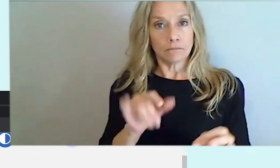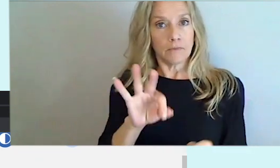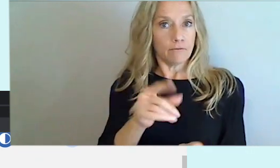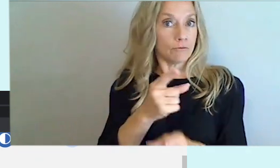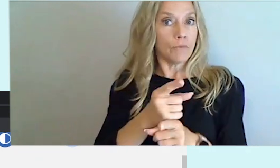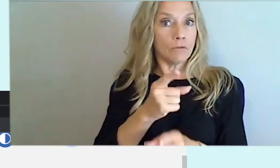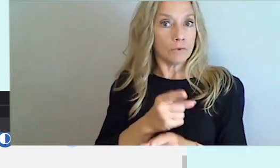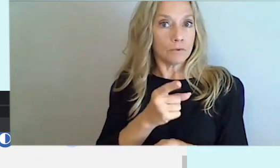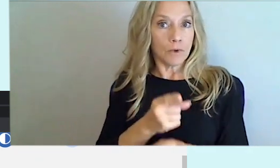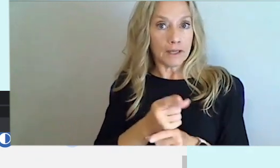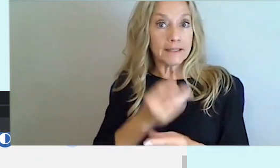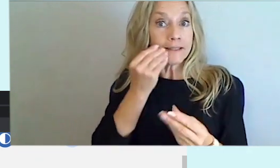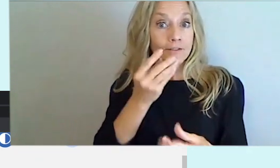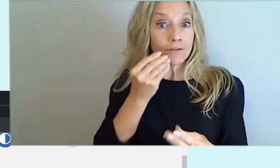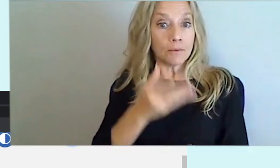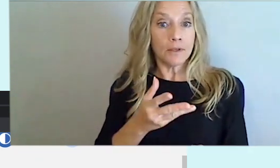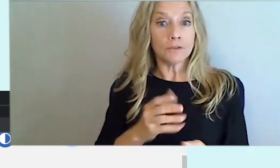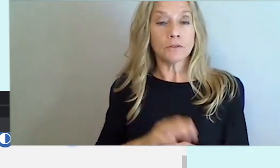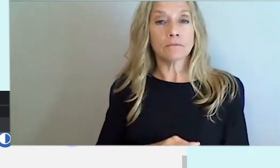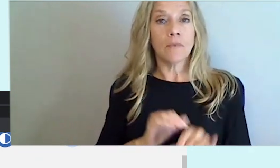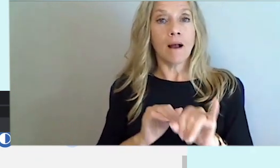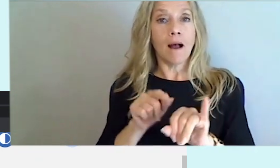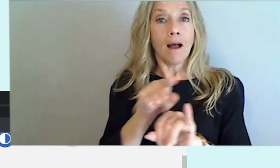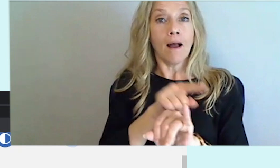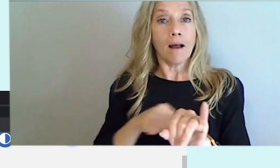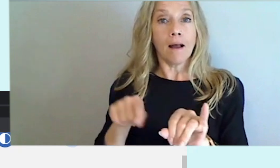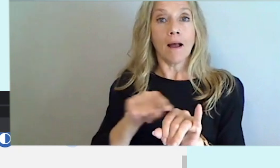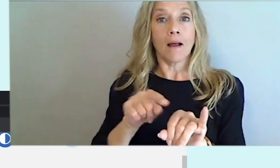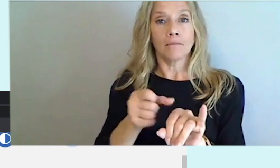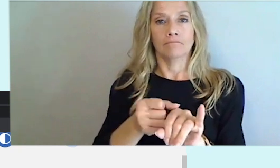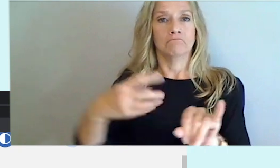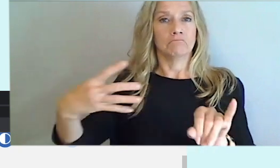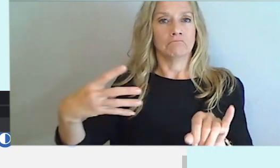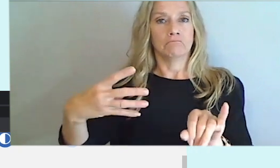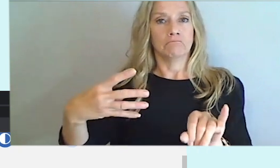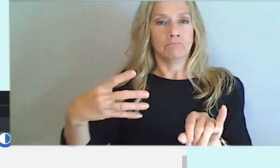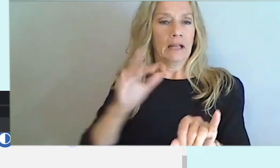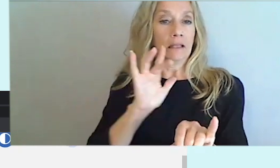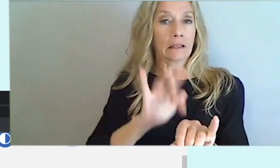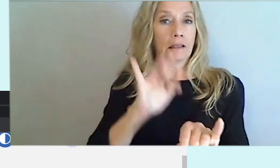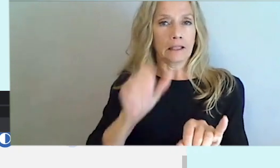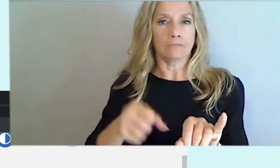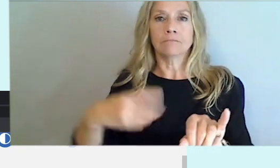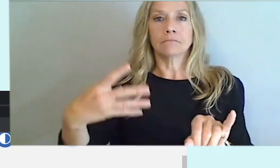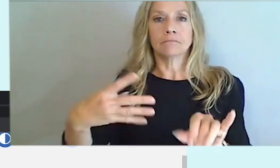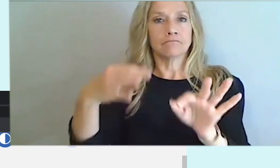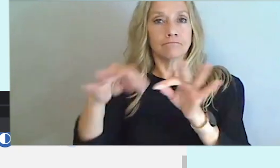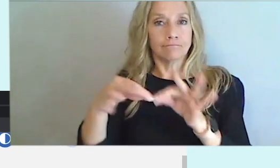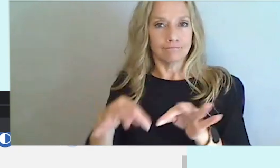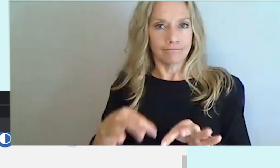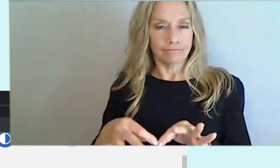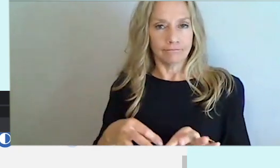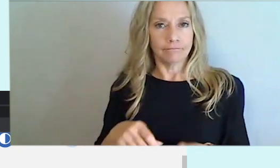The i symbol next to the question provides additional information. Hover the mouse, over the i to learn more.